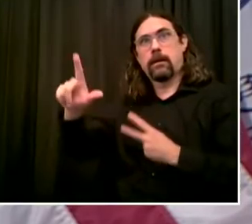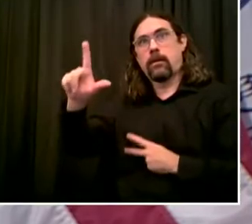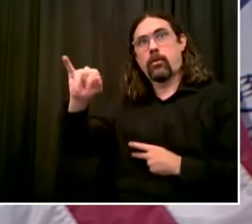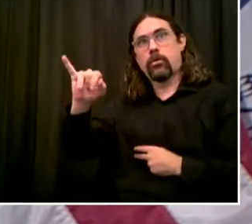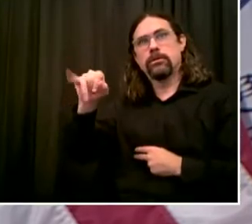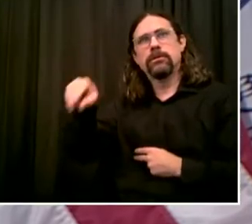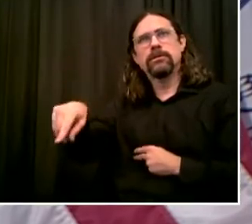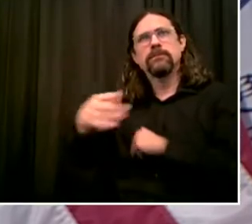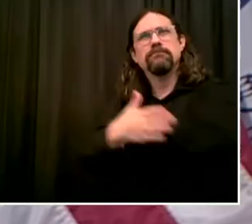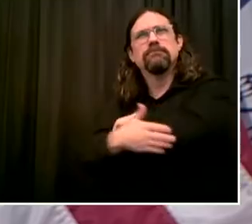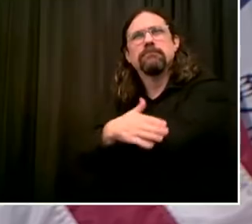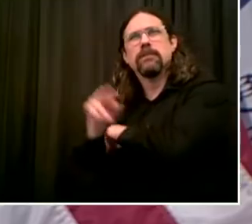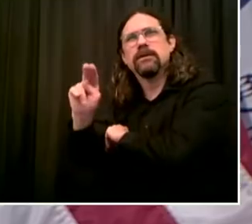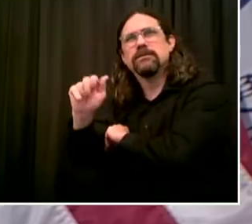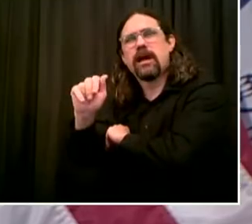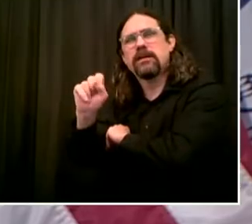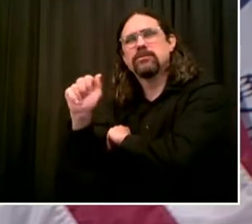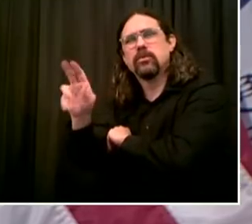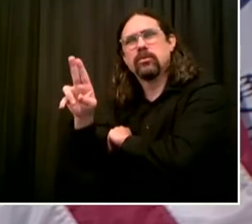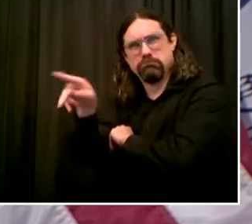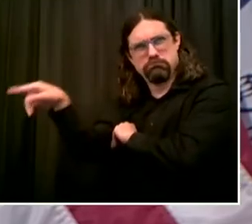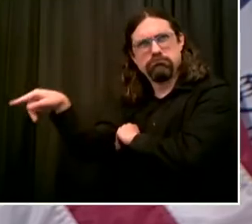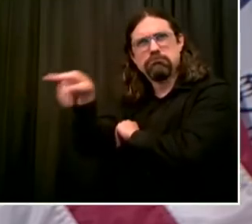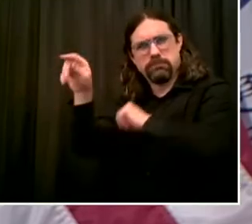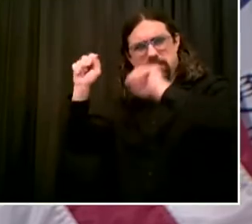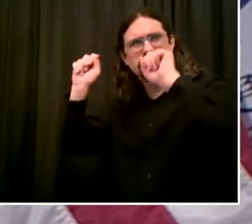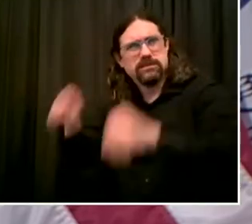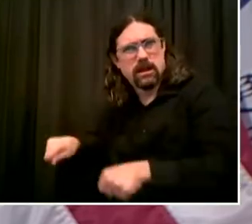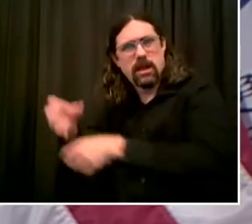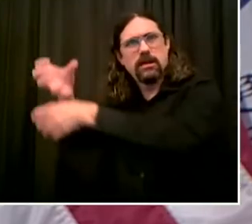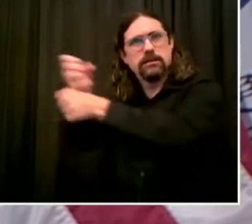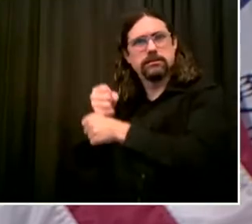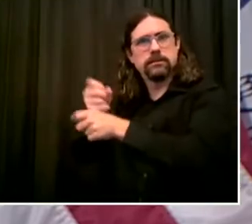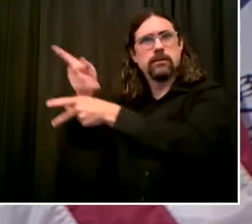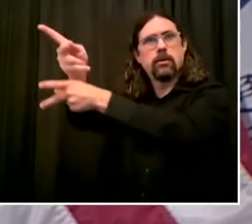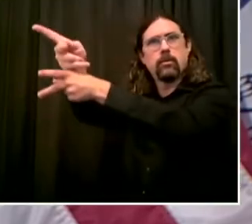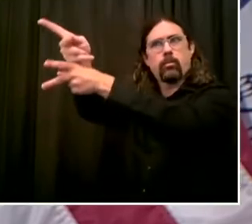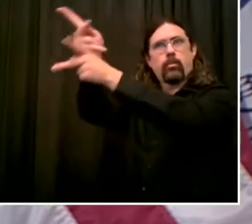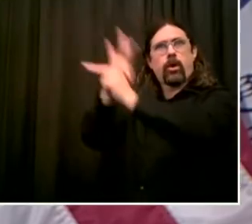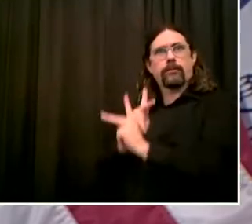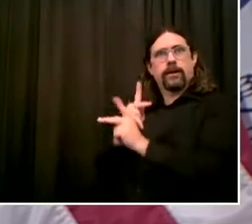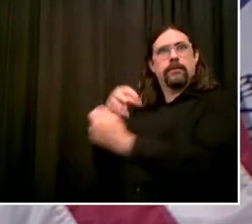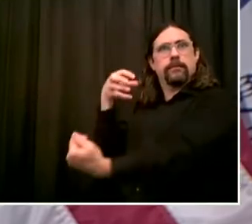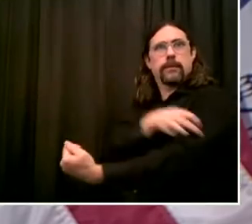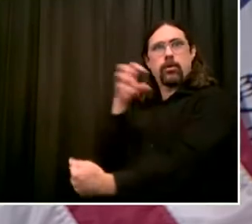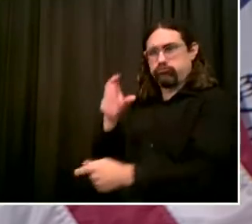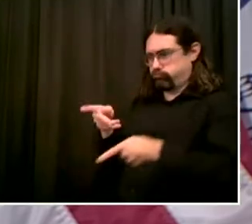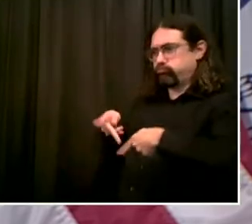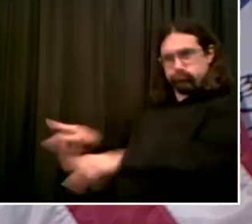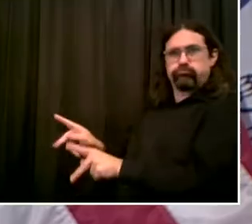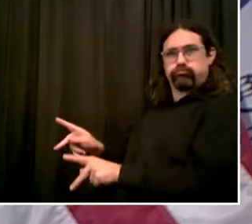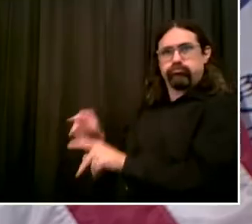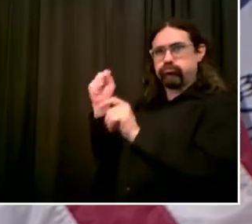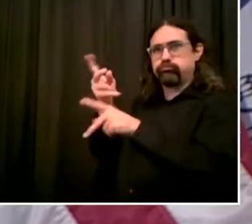OTHERS BUT NOT TO NEW YORK CITY. I WANT TO SAY THAT THE STATE